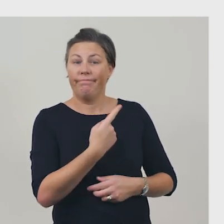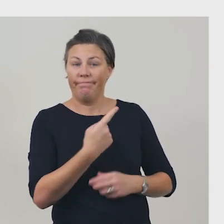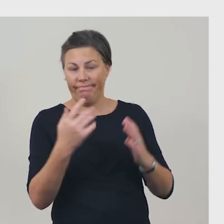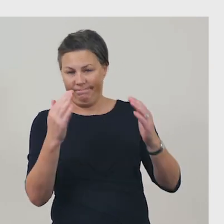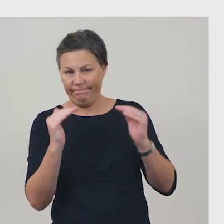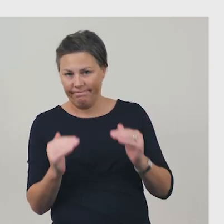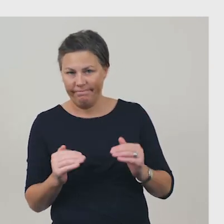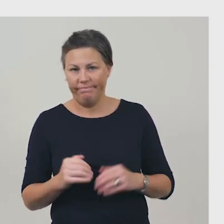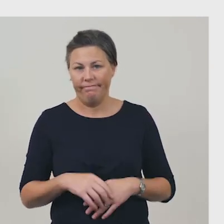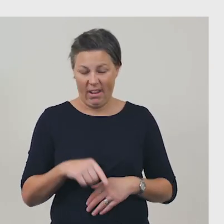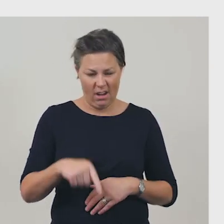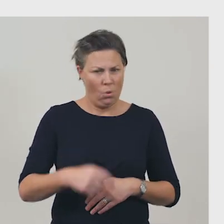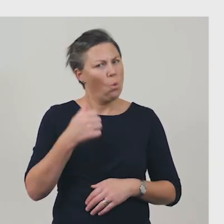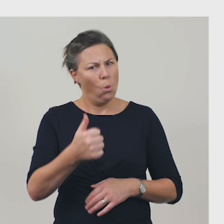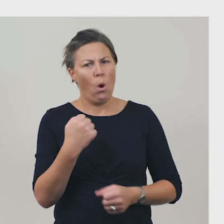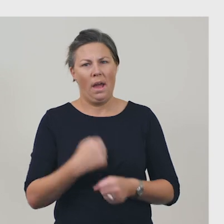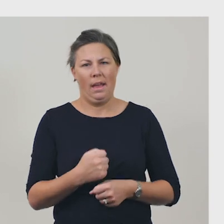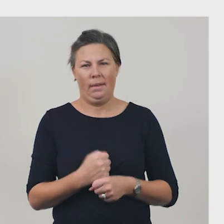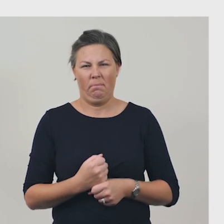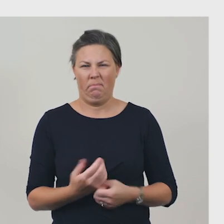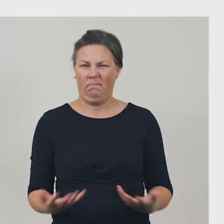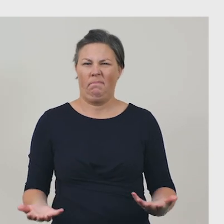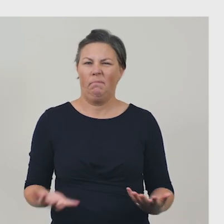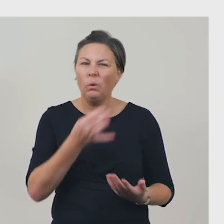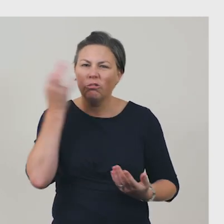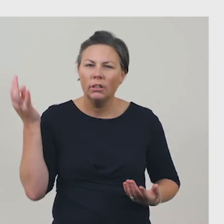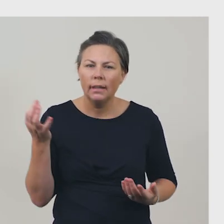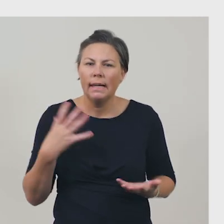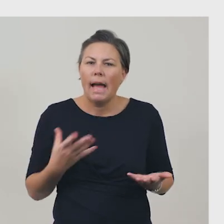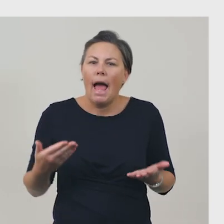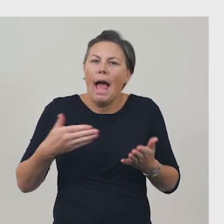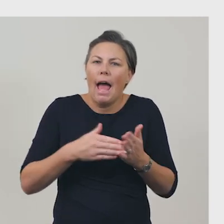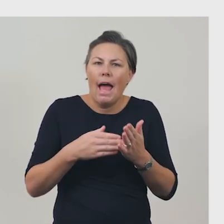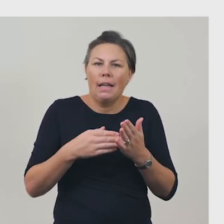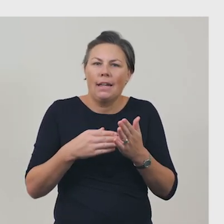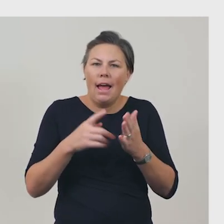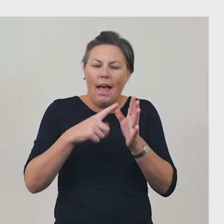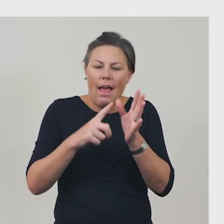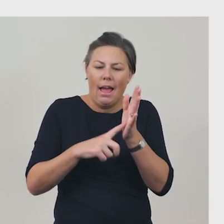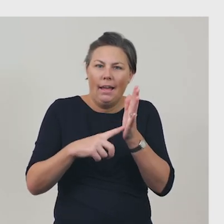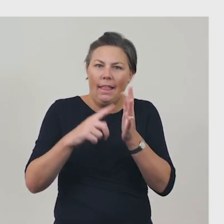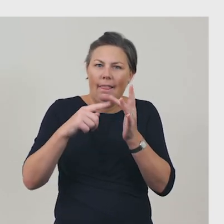We could try adding some alliteration and rhyme to this sentence. How about,